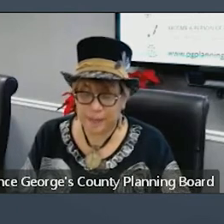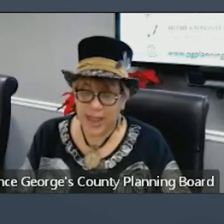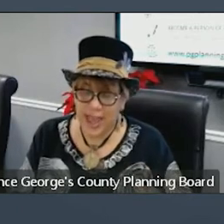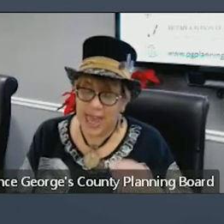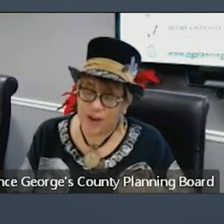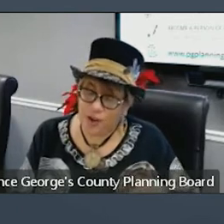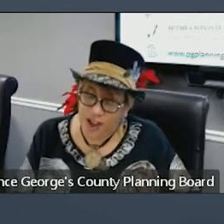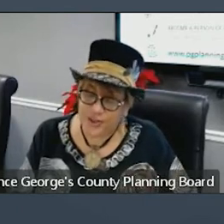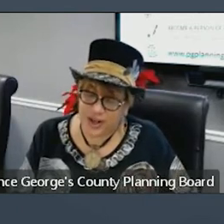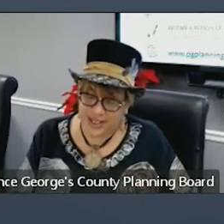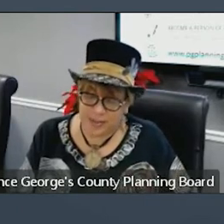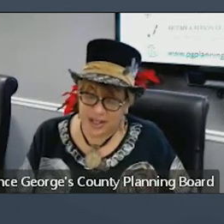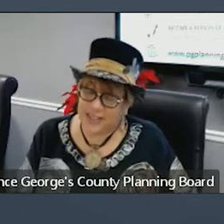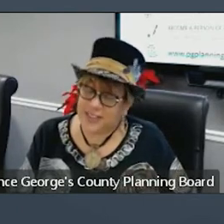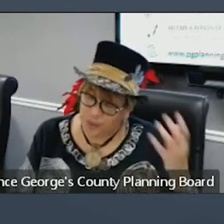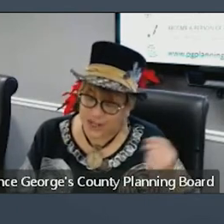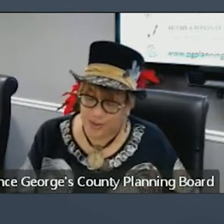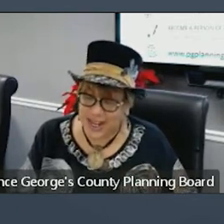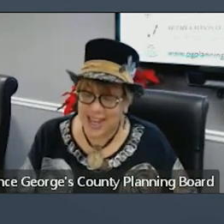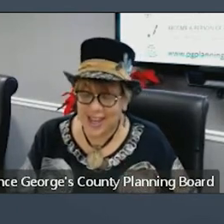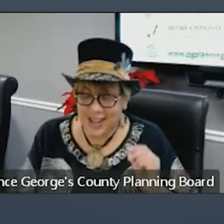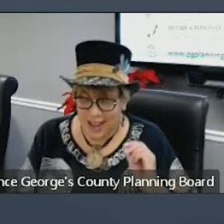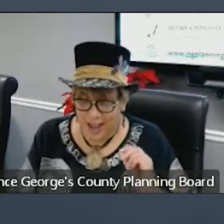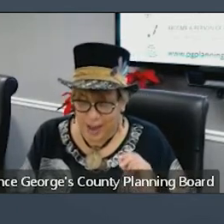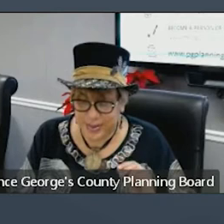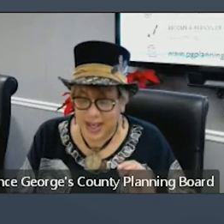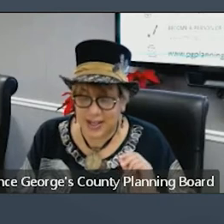And on also on December 10th, 2020 at sundown will